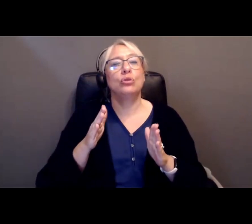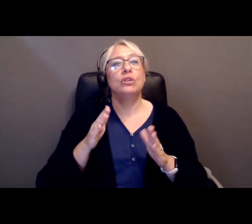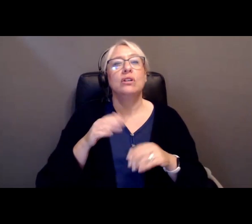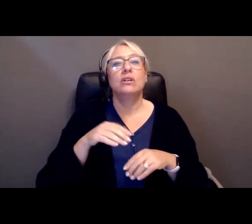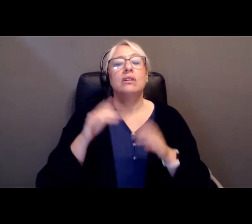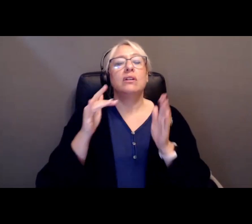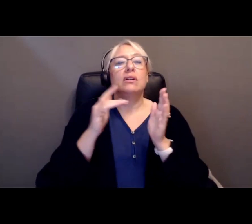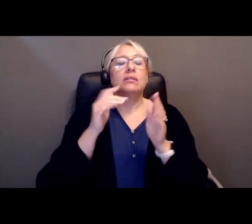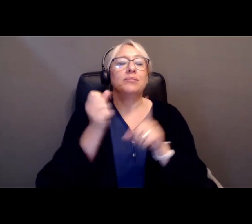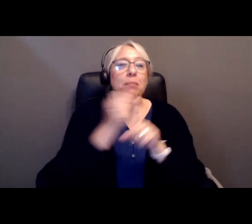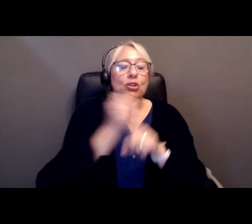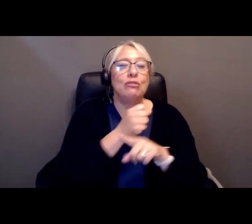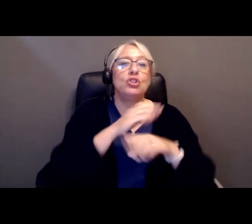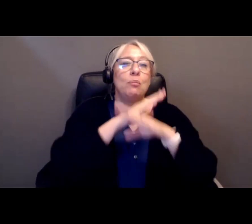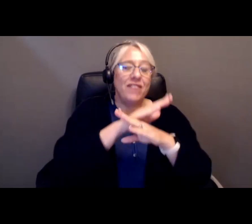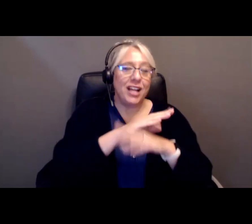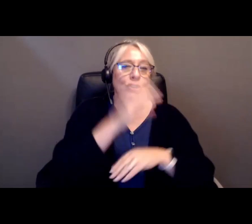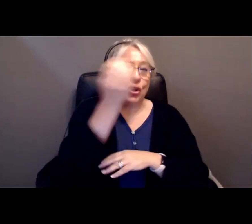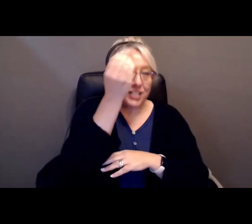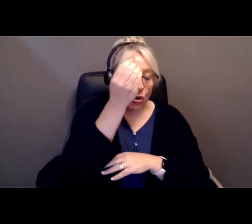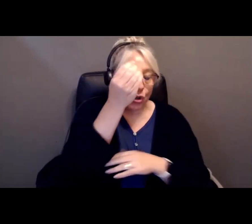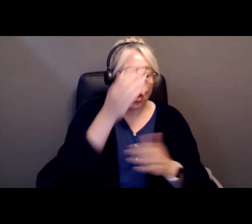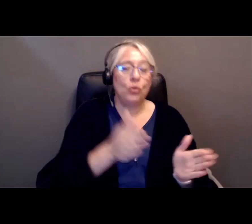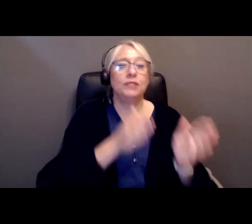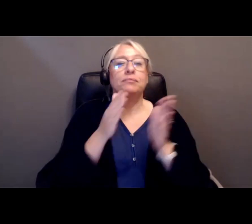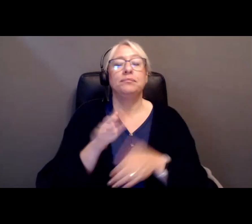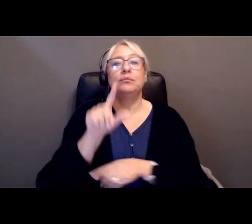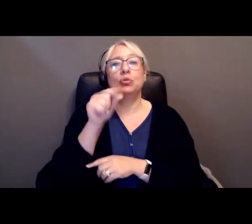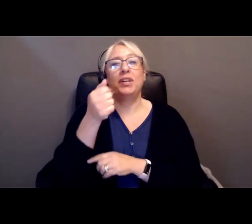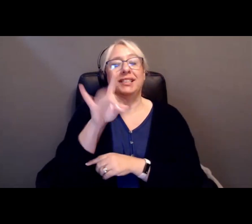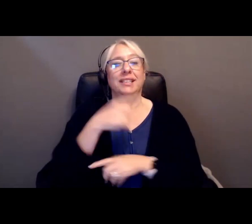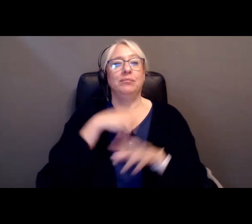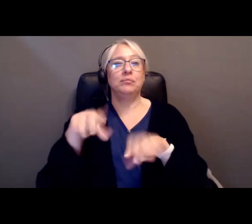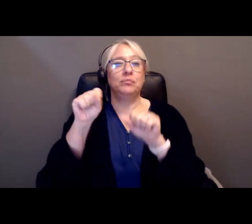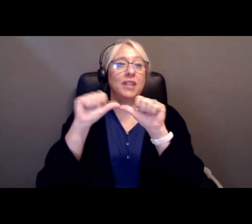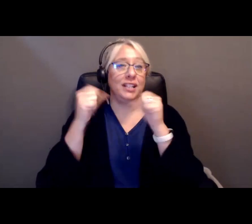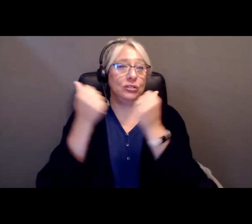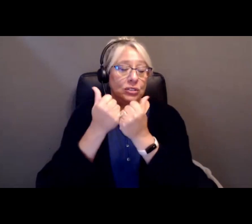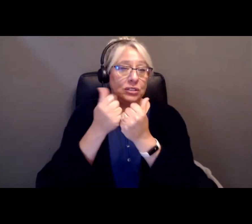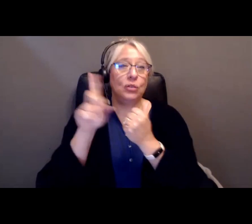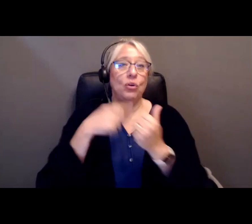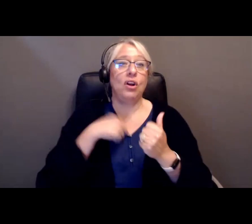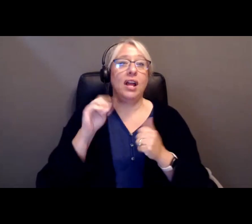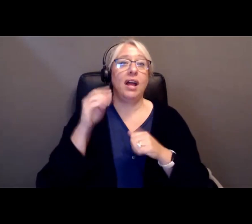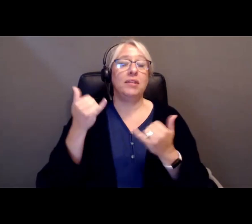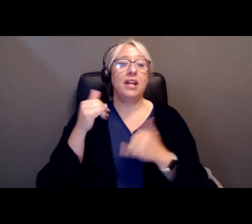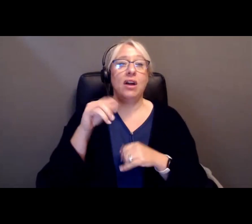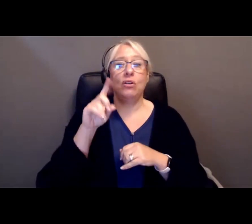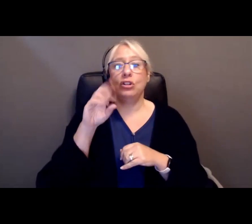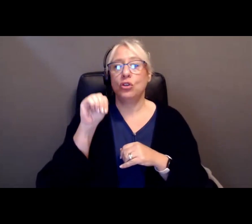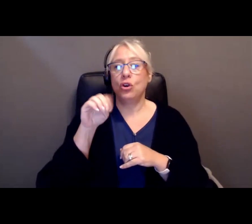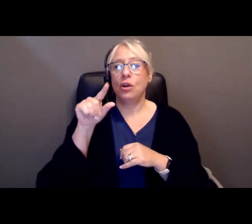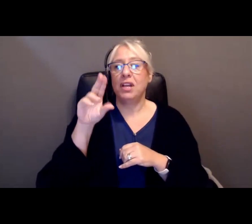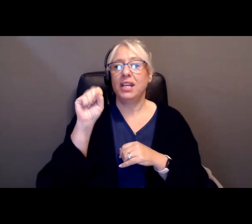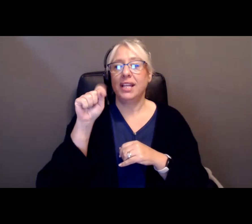And in 2018, I took over the agency where I'm at now, Durham Deaf Services, and now I'm going to go